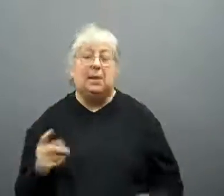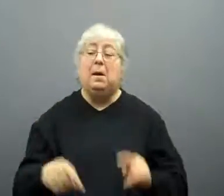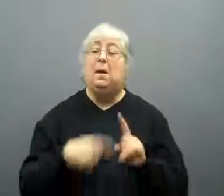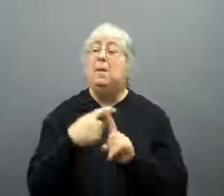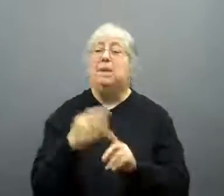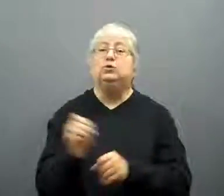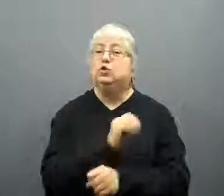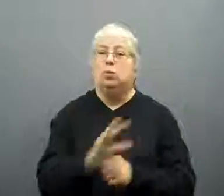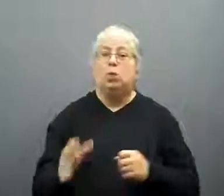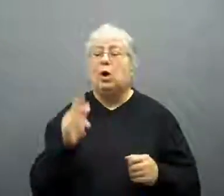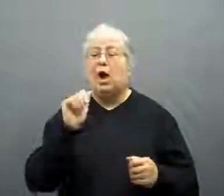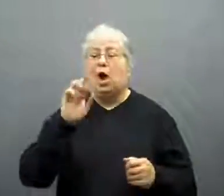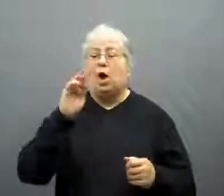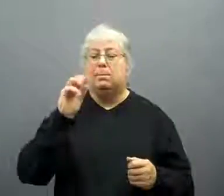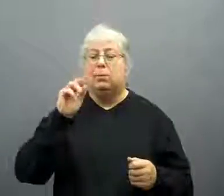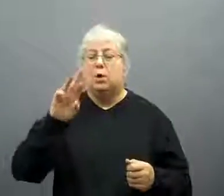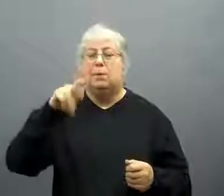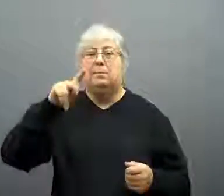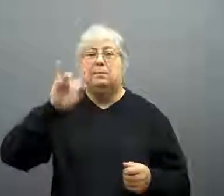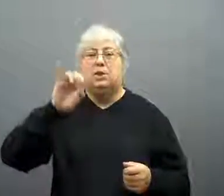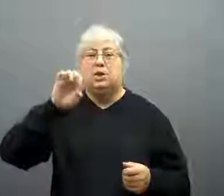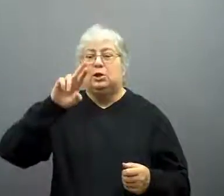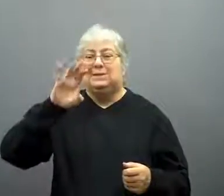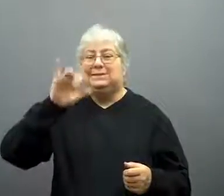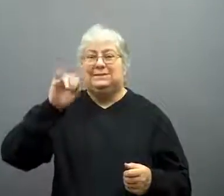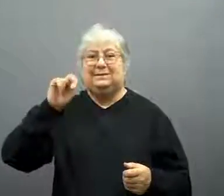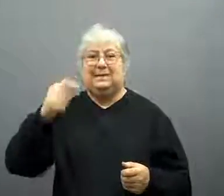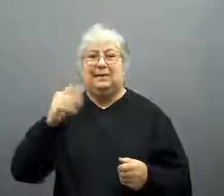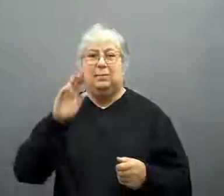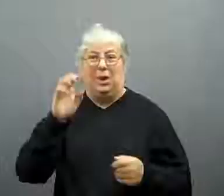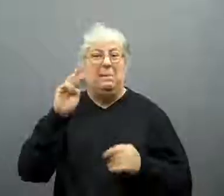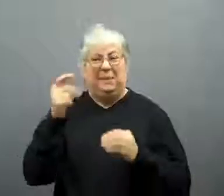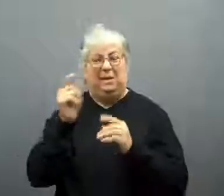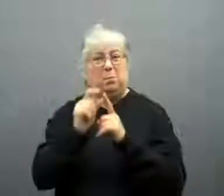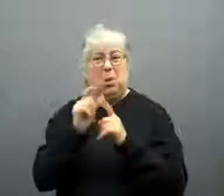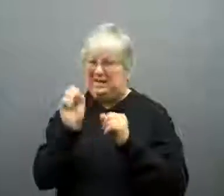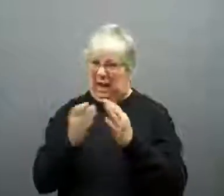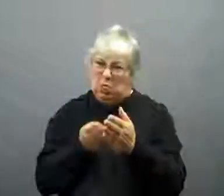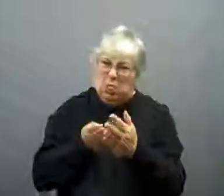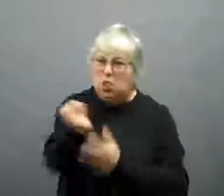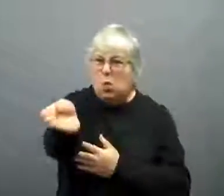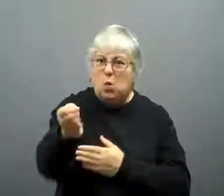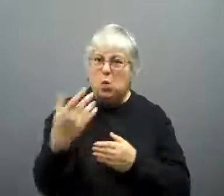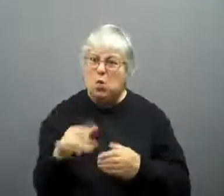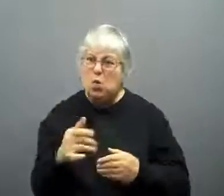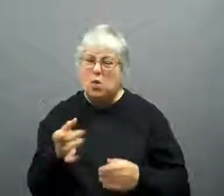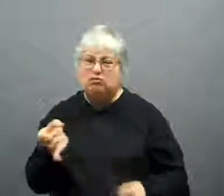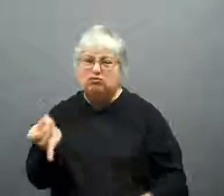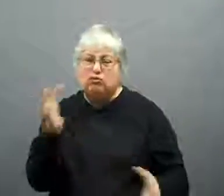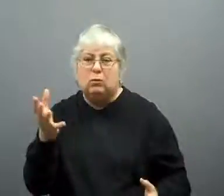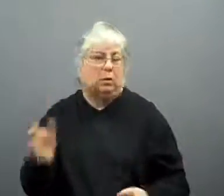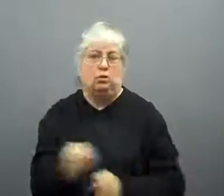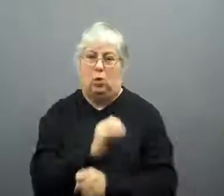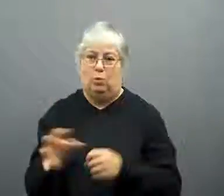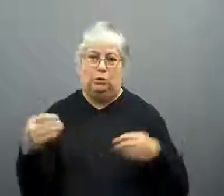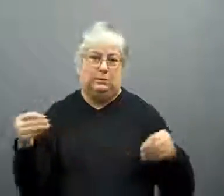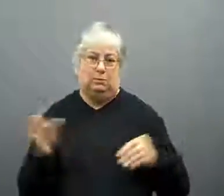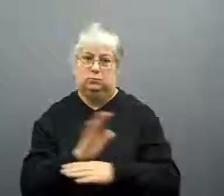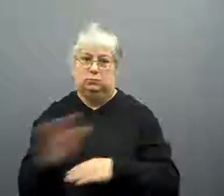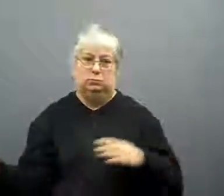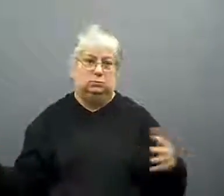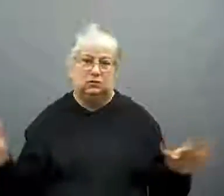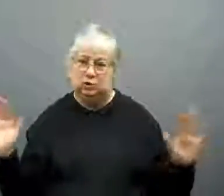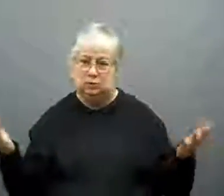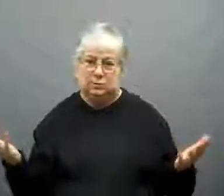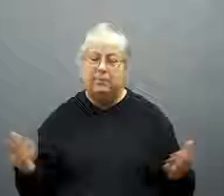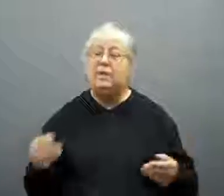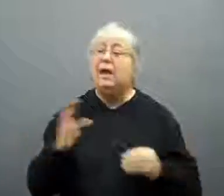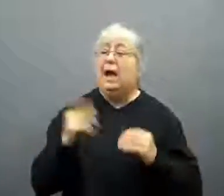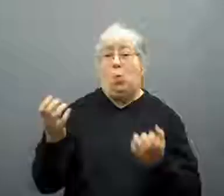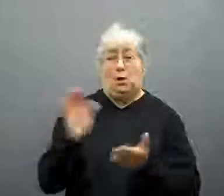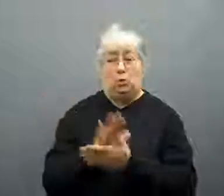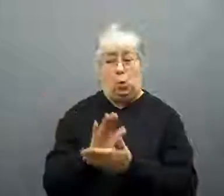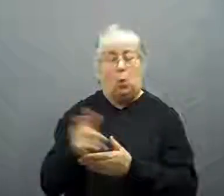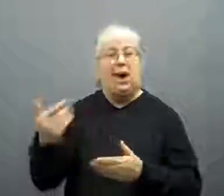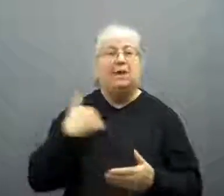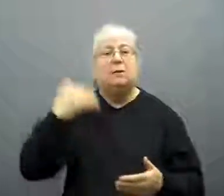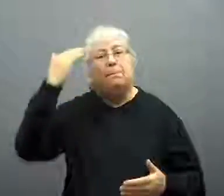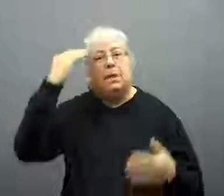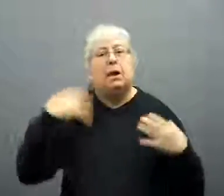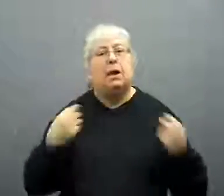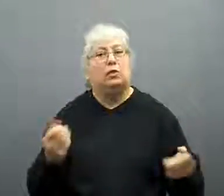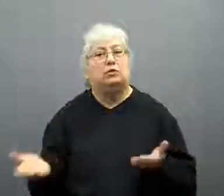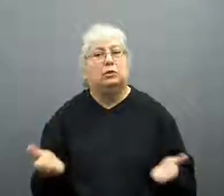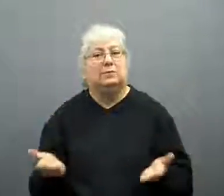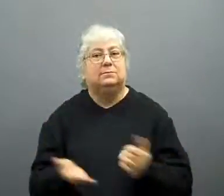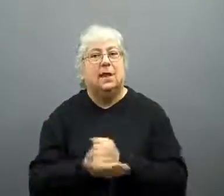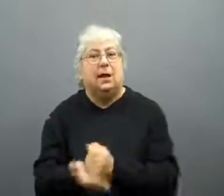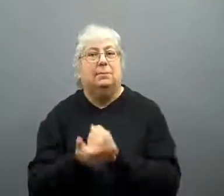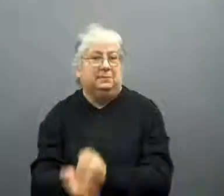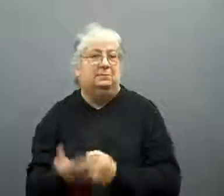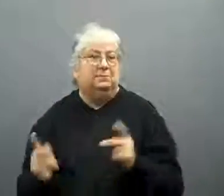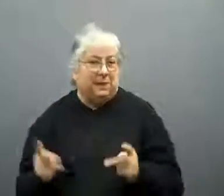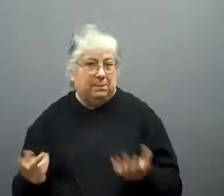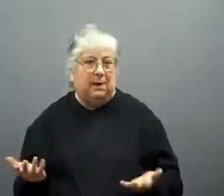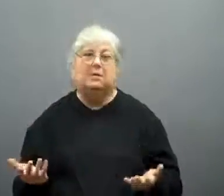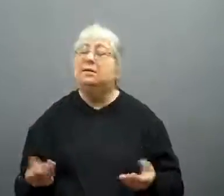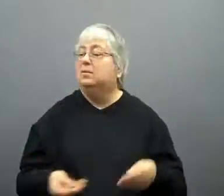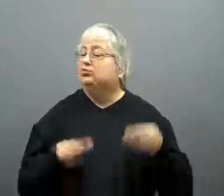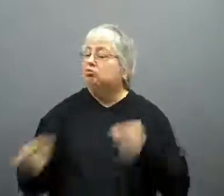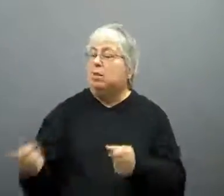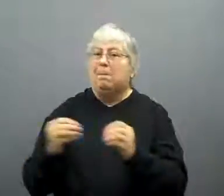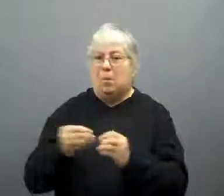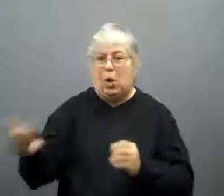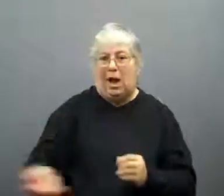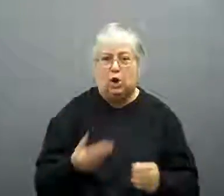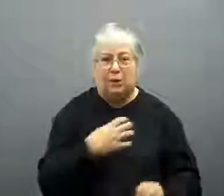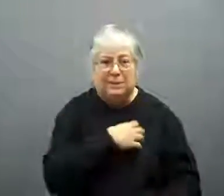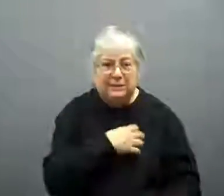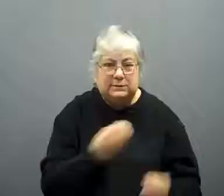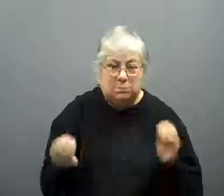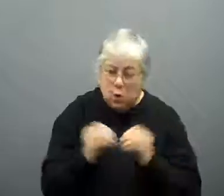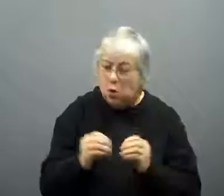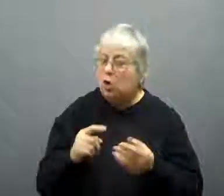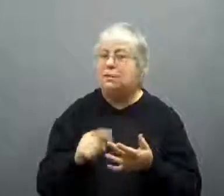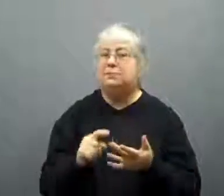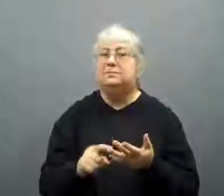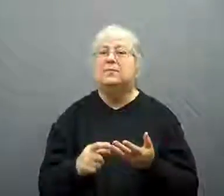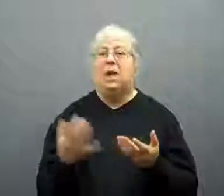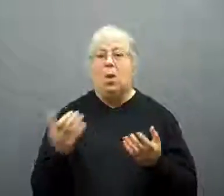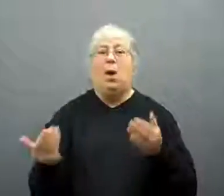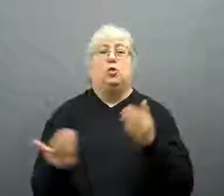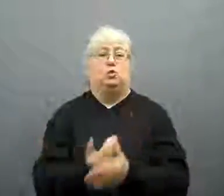Armor piercing bullets would no longer be allowed.